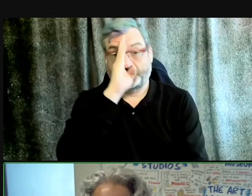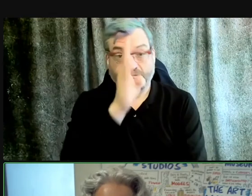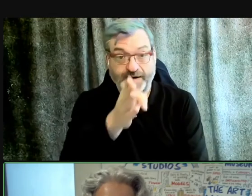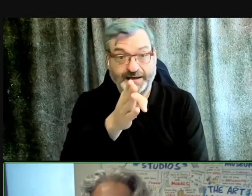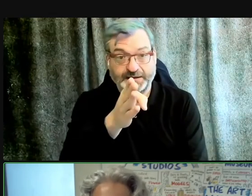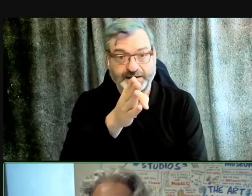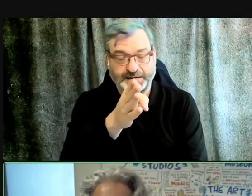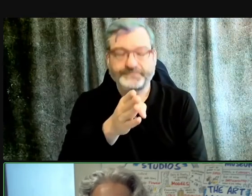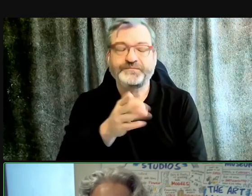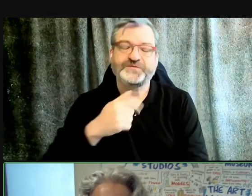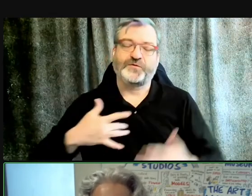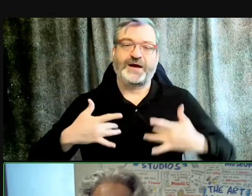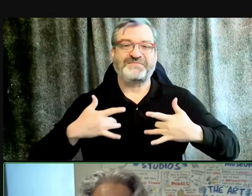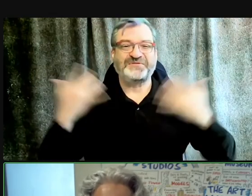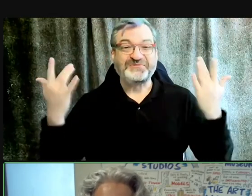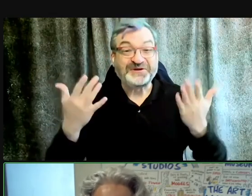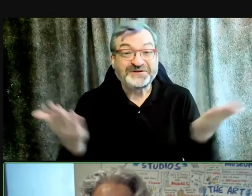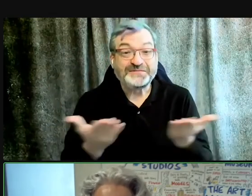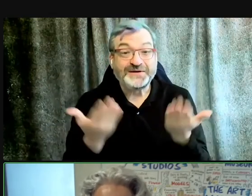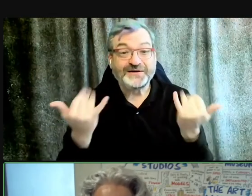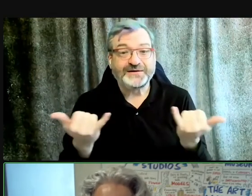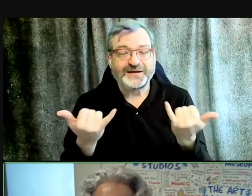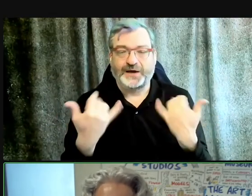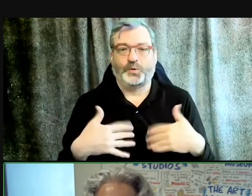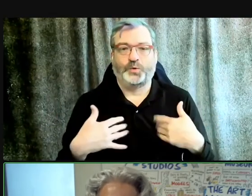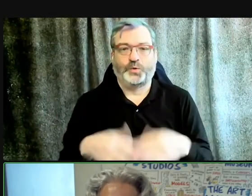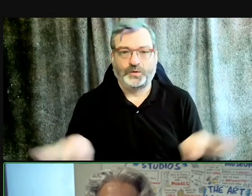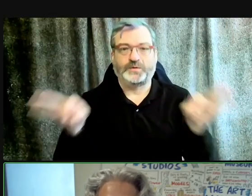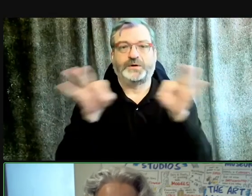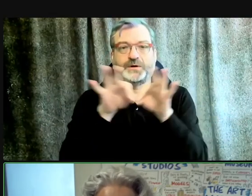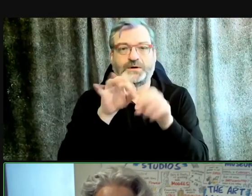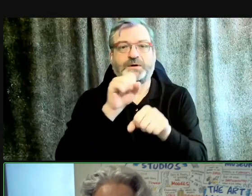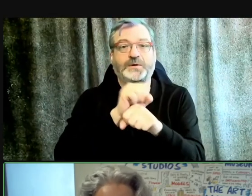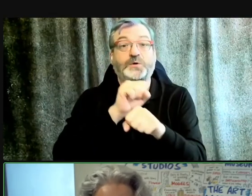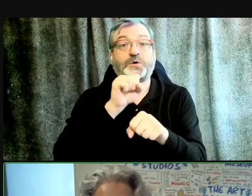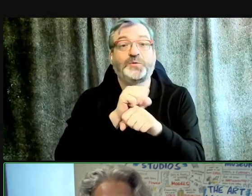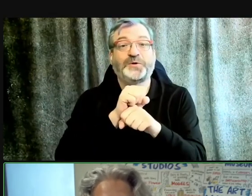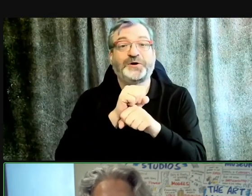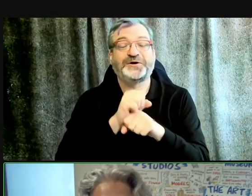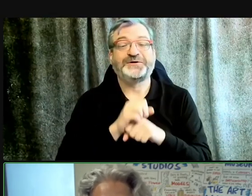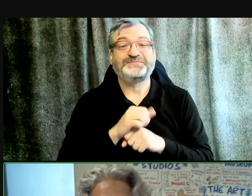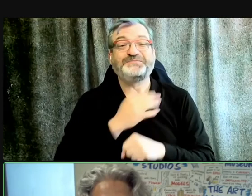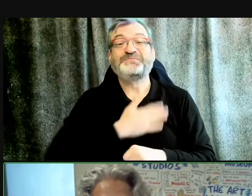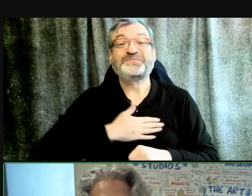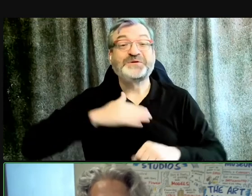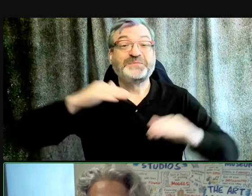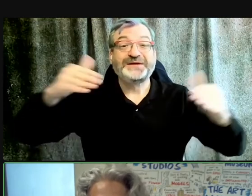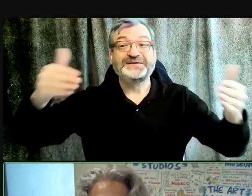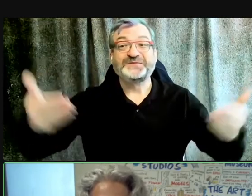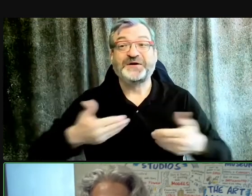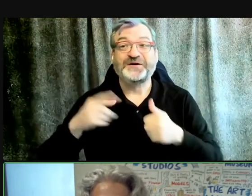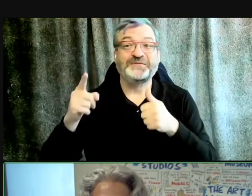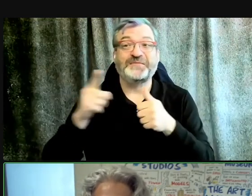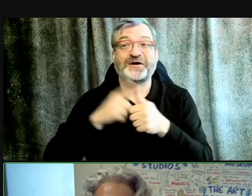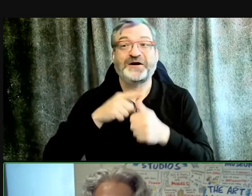This is such important work. So please welcome our first presenters this morning.